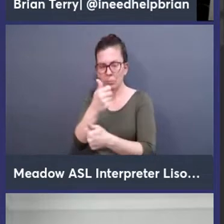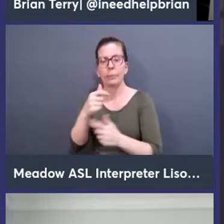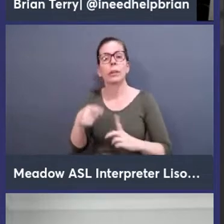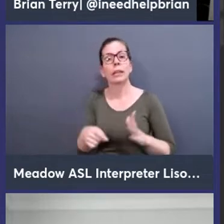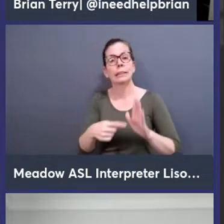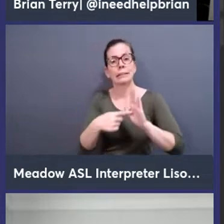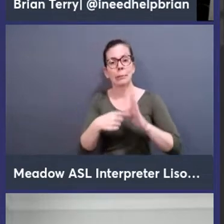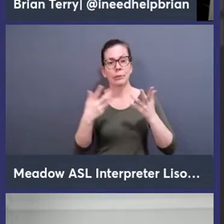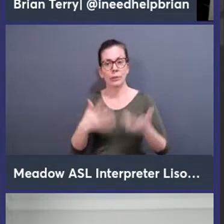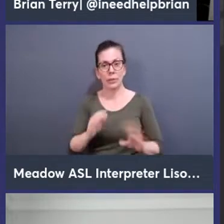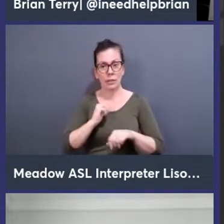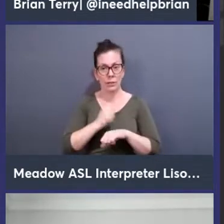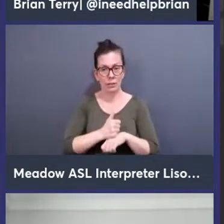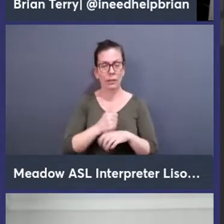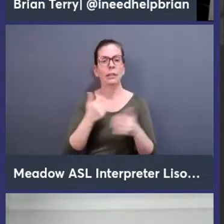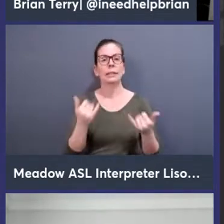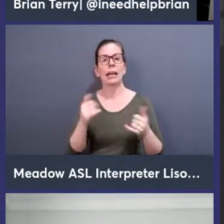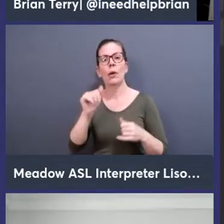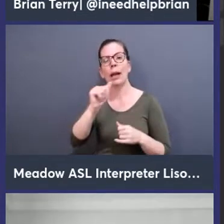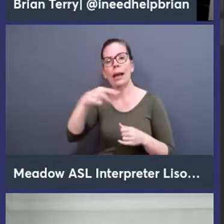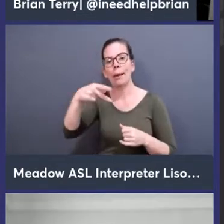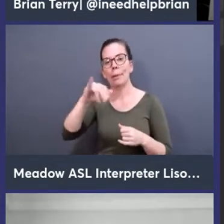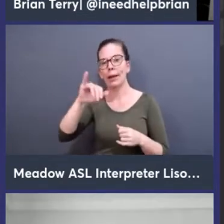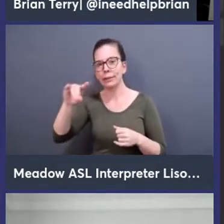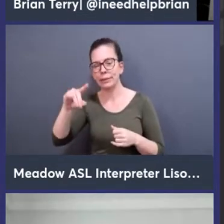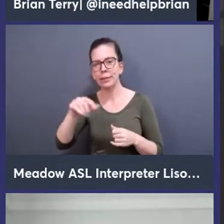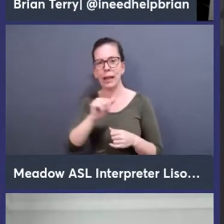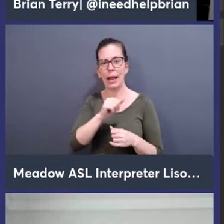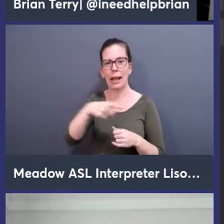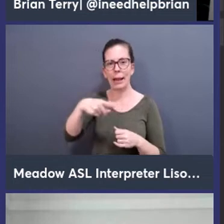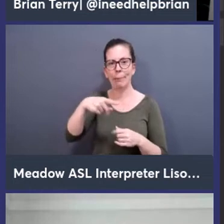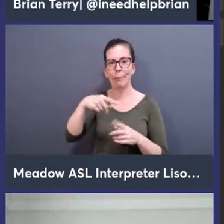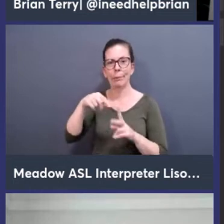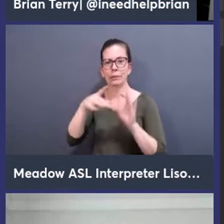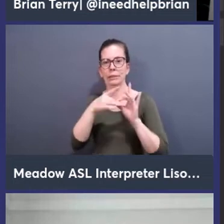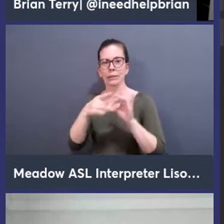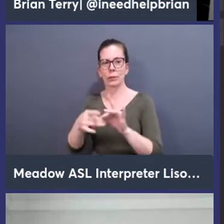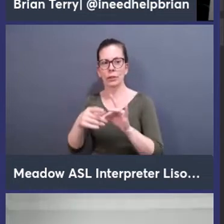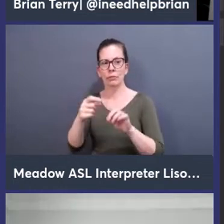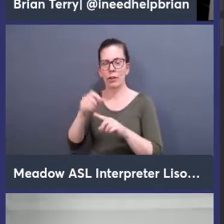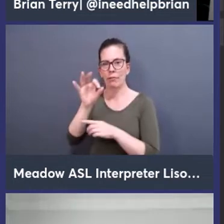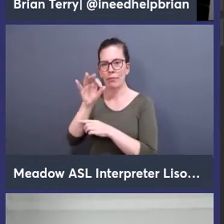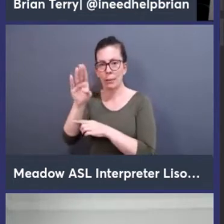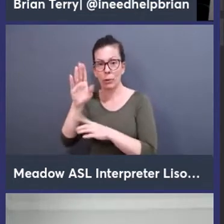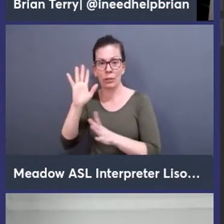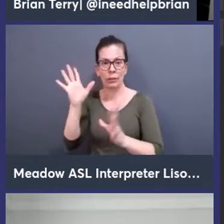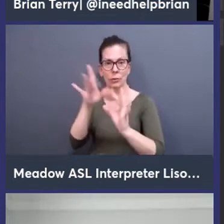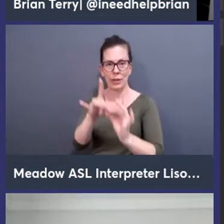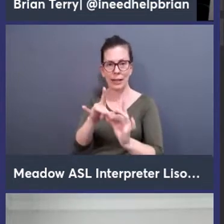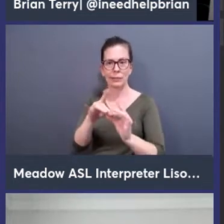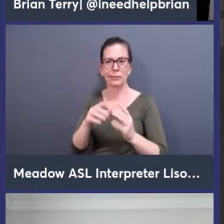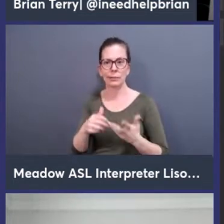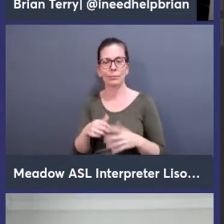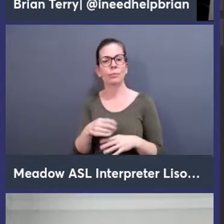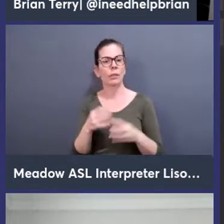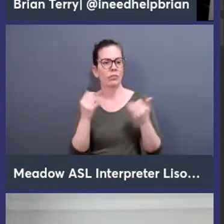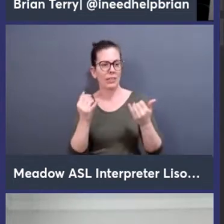you basically need an app ID and an app secret from Facebook to able to connect to them and then put it out for now, and then hit Create.